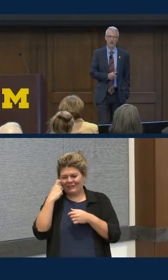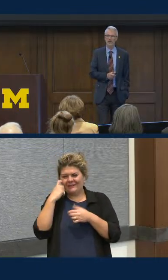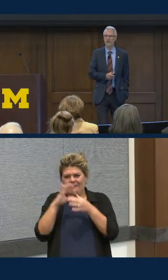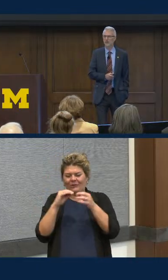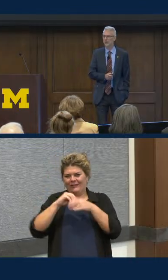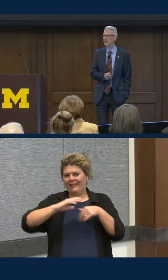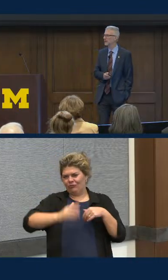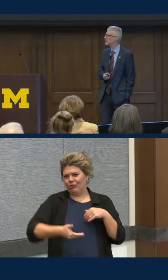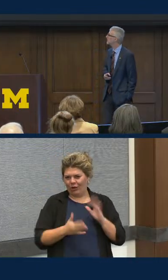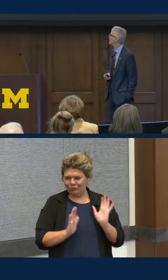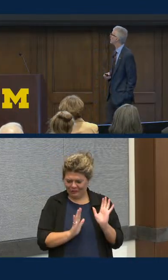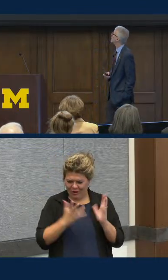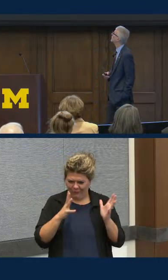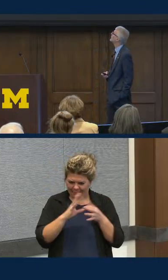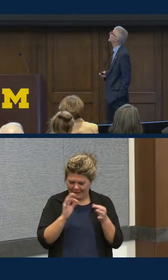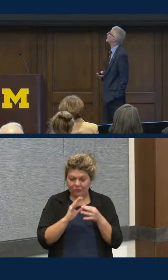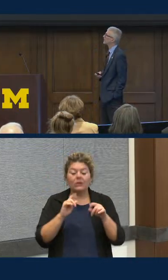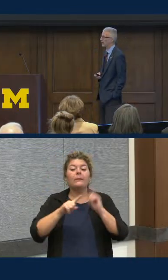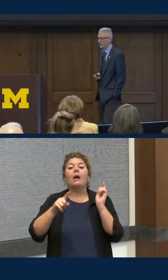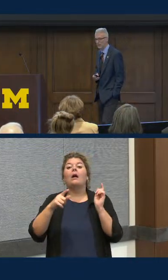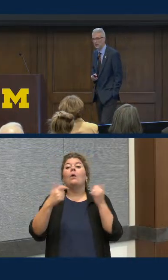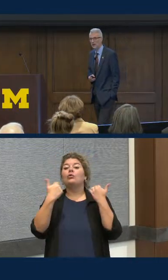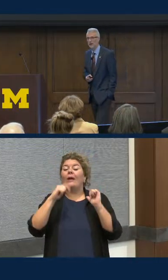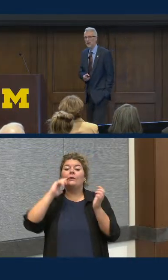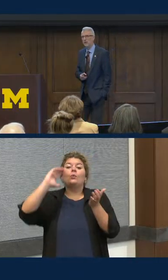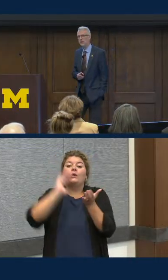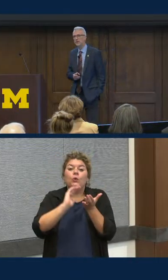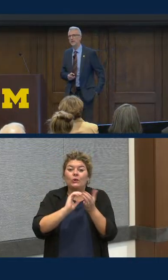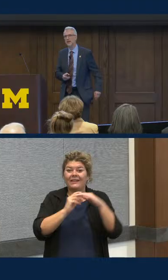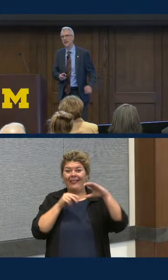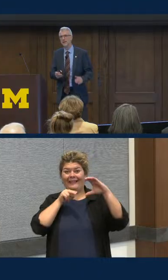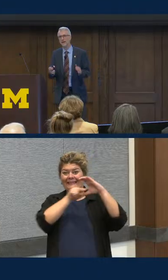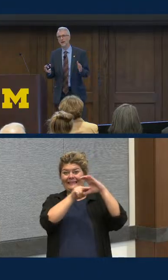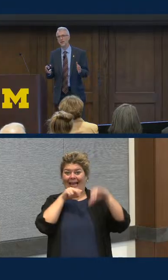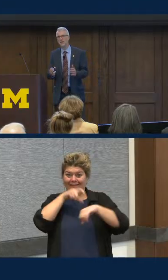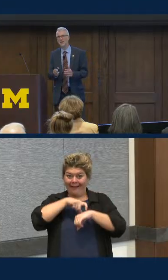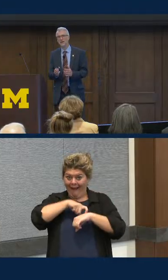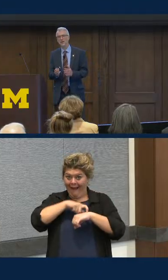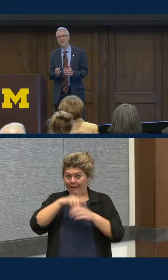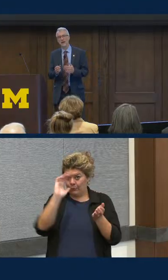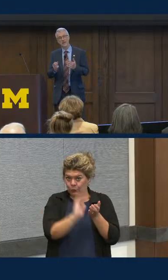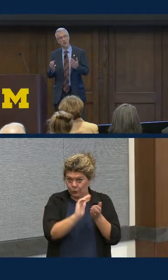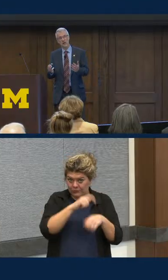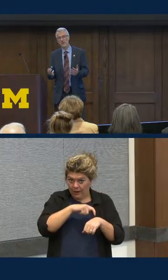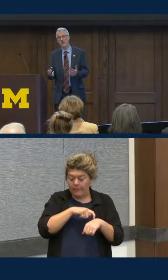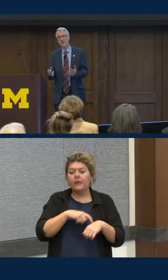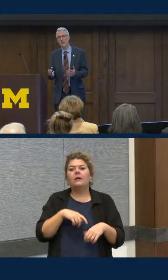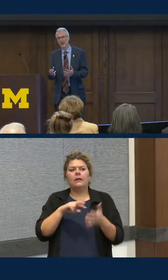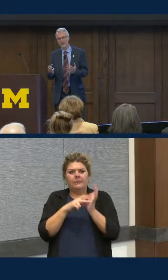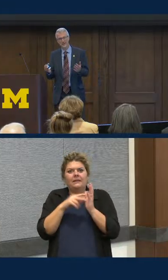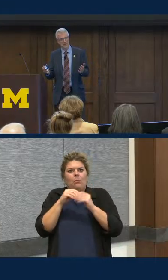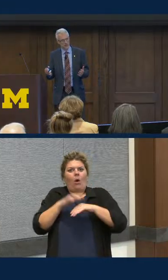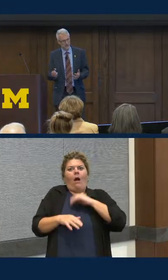focus on we are trying to reduce scan time. Reducing scan time makes it more comfortable for